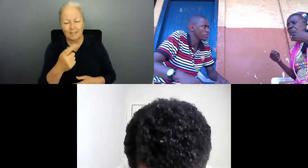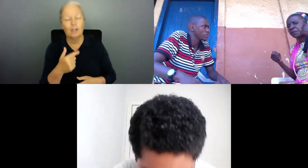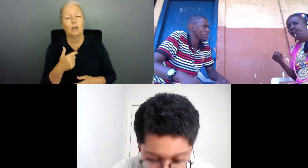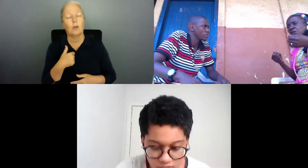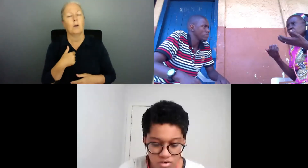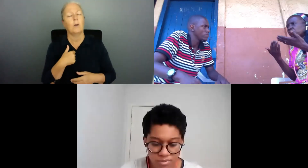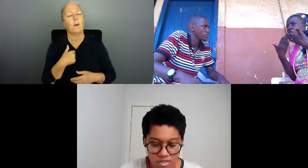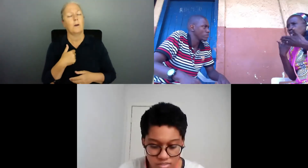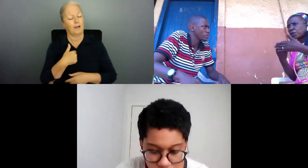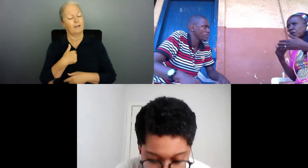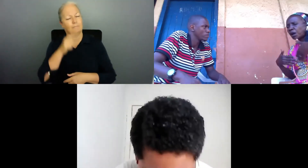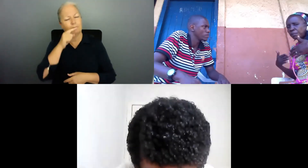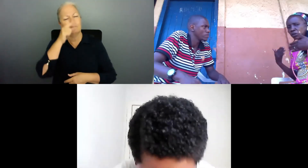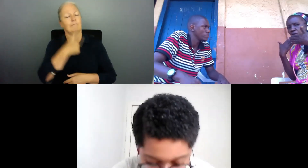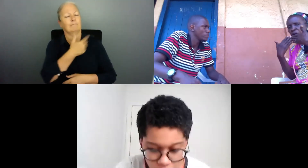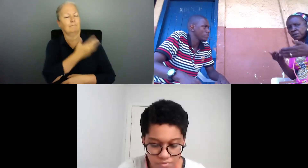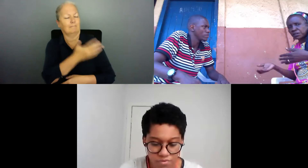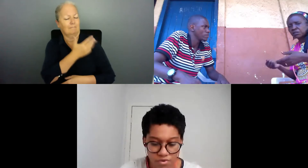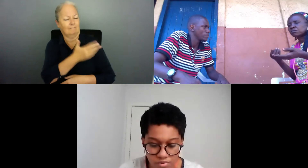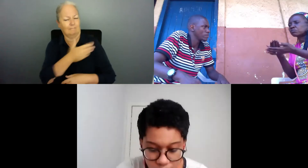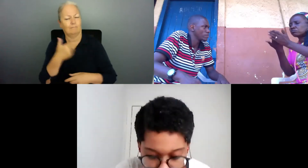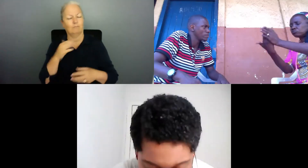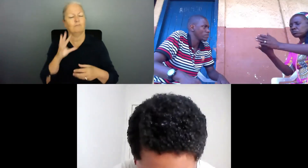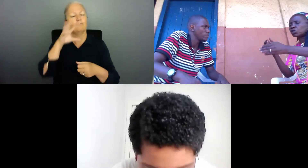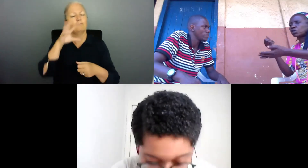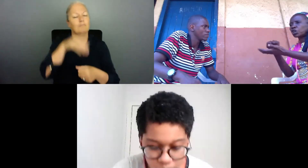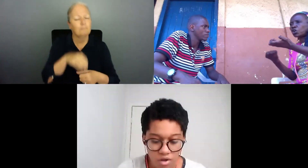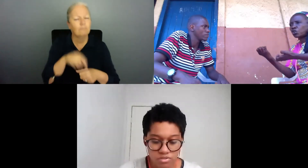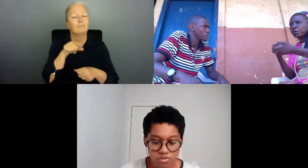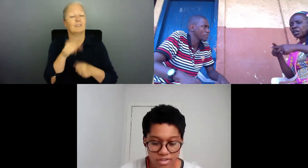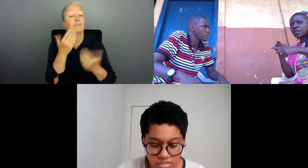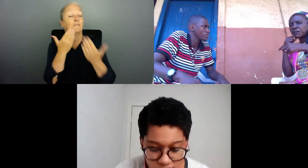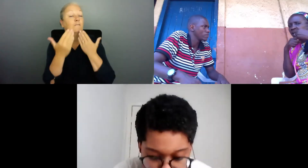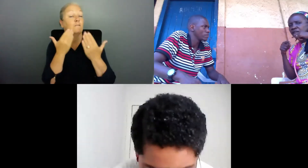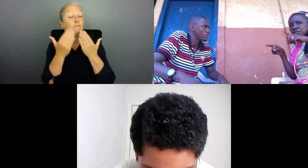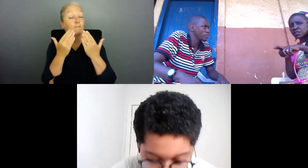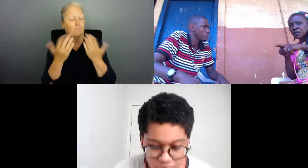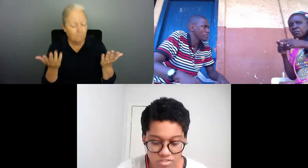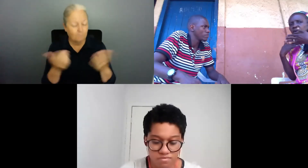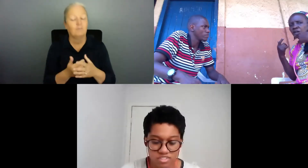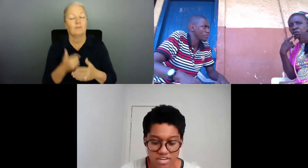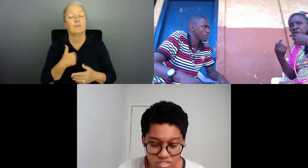10th economic and social consol yum forum and i would also like to thank ida for the invitation